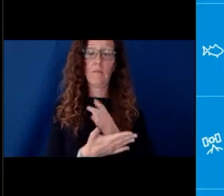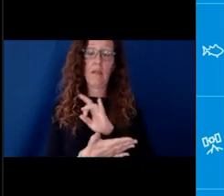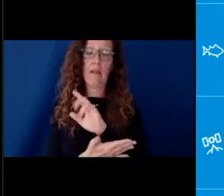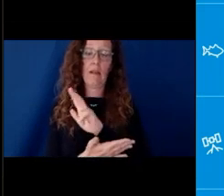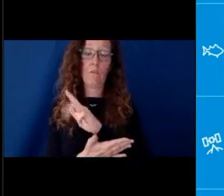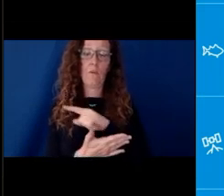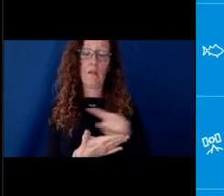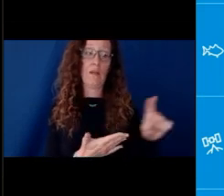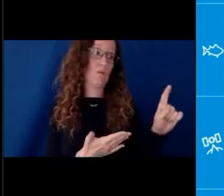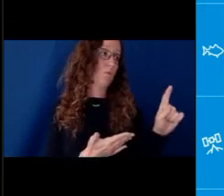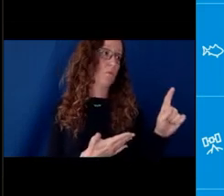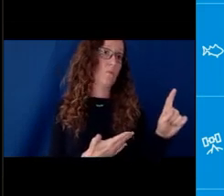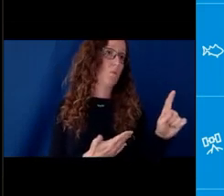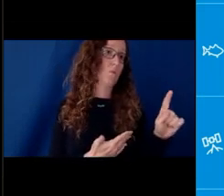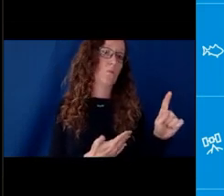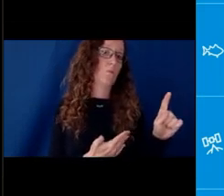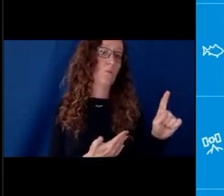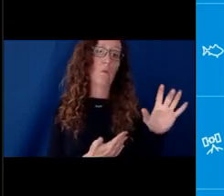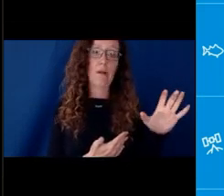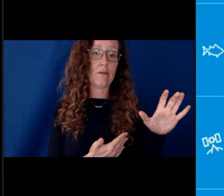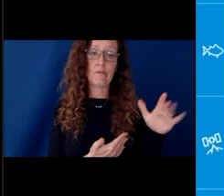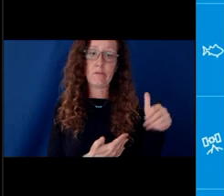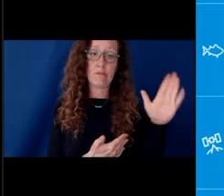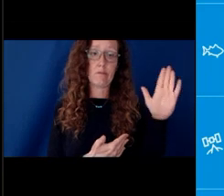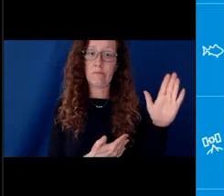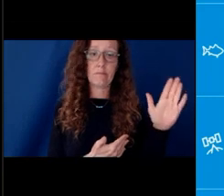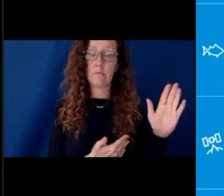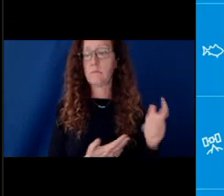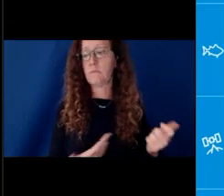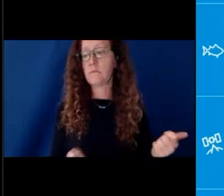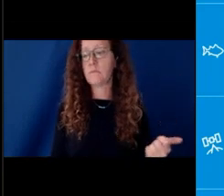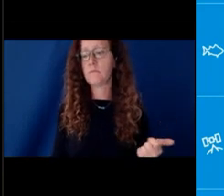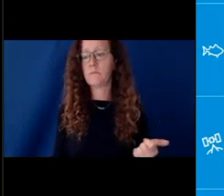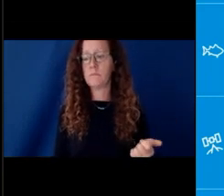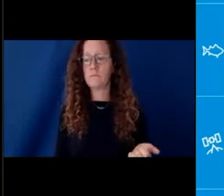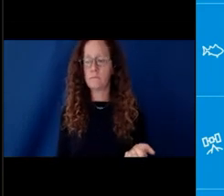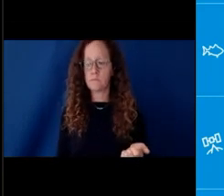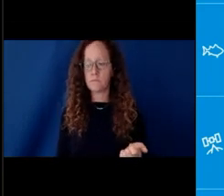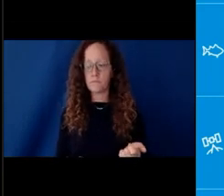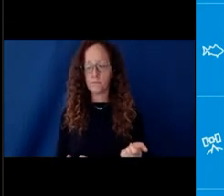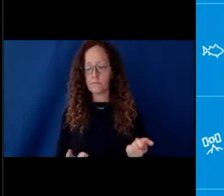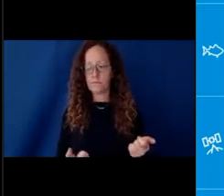you know, over 100. So, within those, within that temperature distribution,